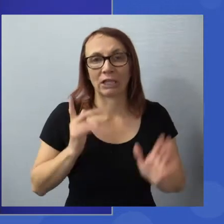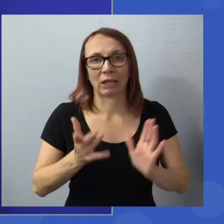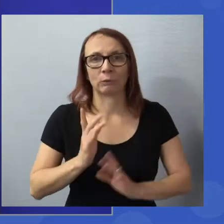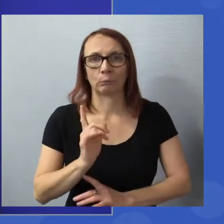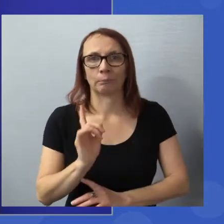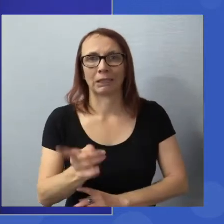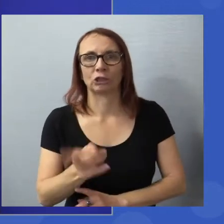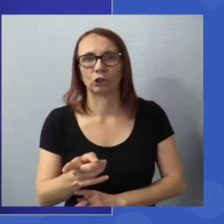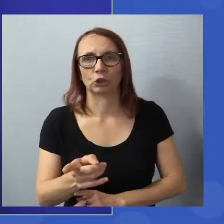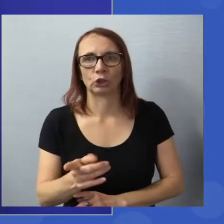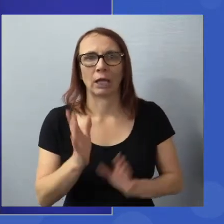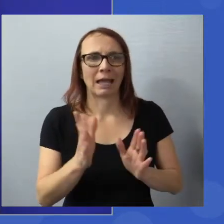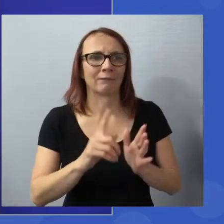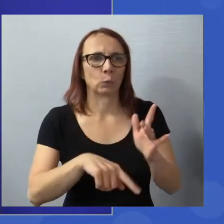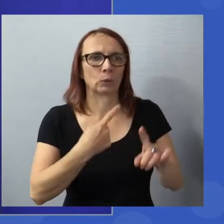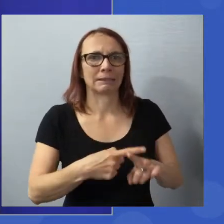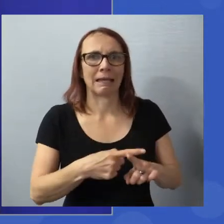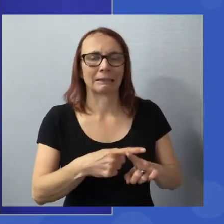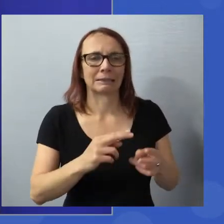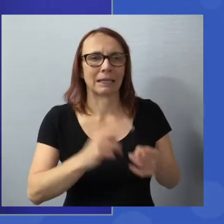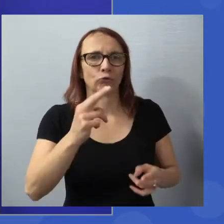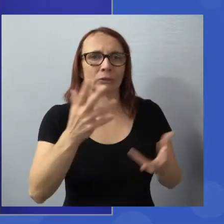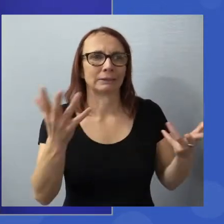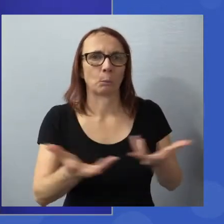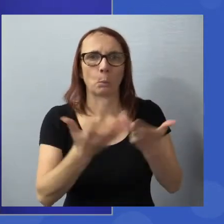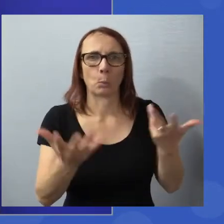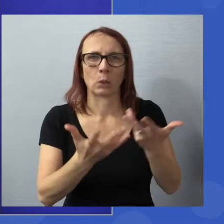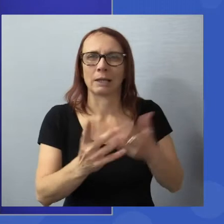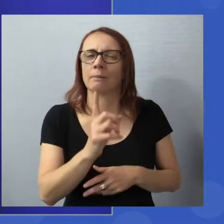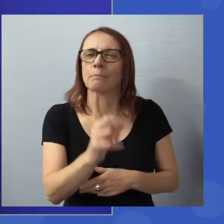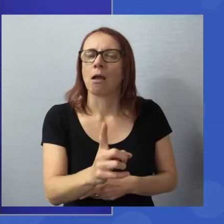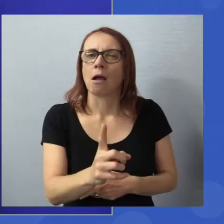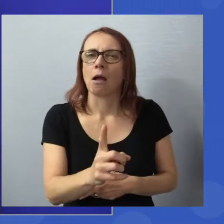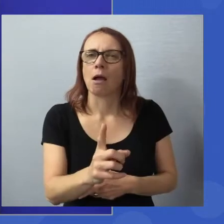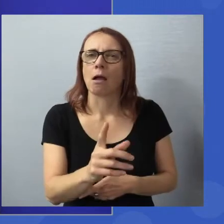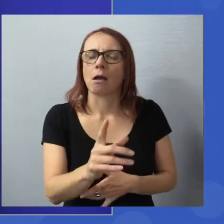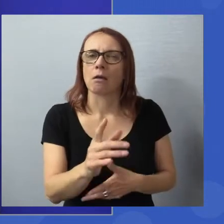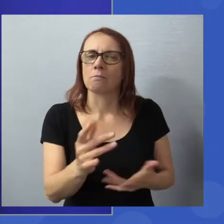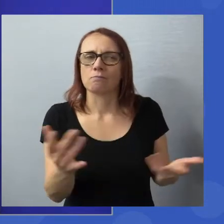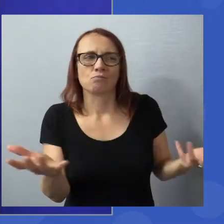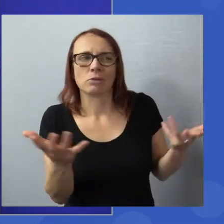have to increase tax somewhere and but should it be obviously me can I be back